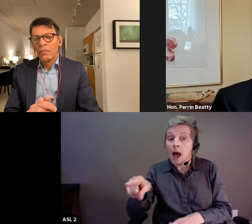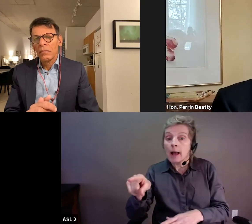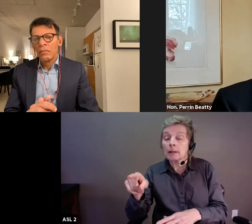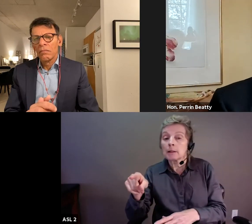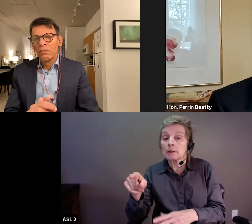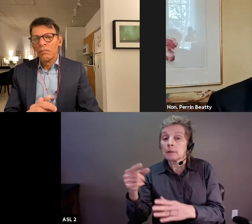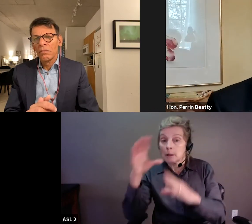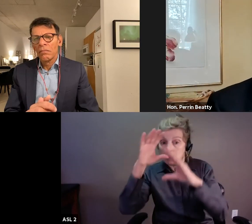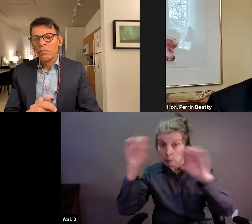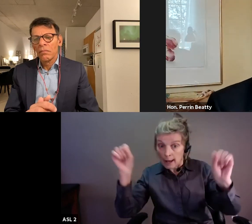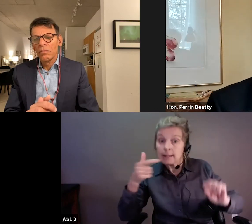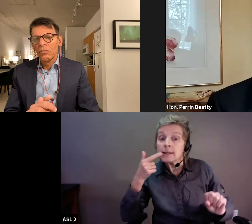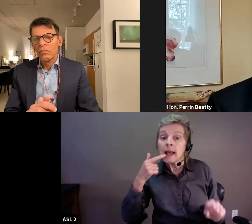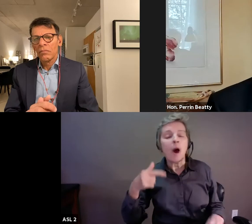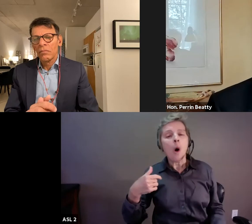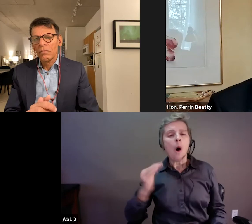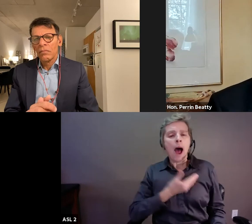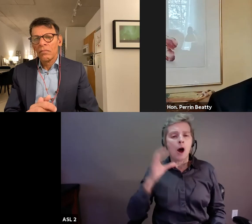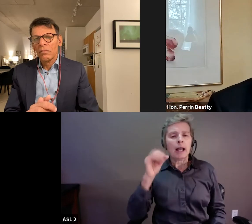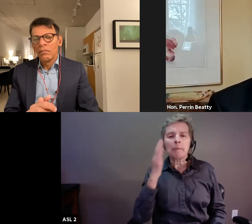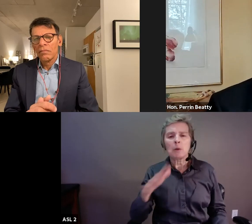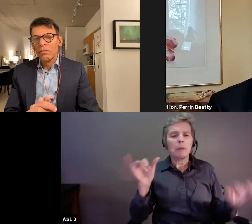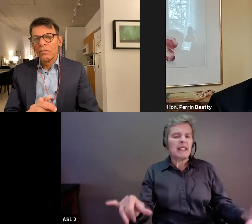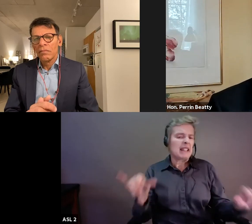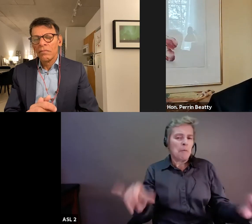COVID. We're not all of them have said we're not going back to the way it was. We've learned